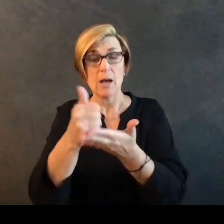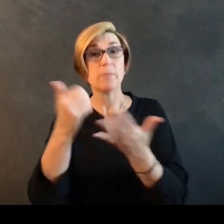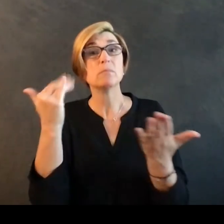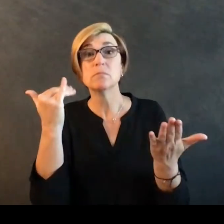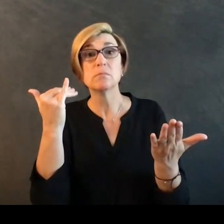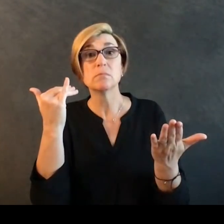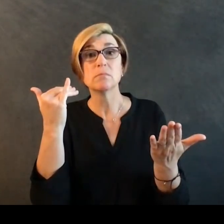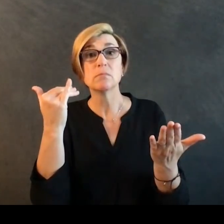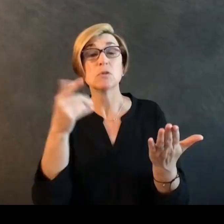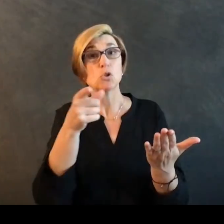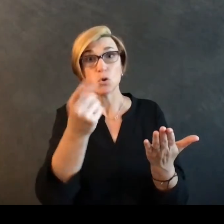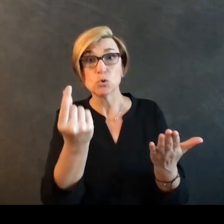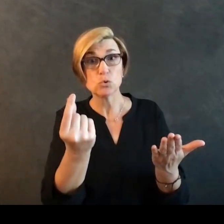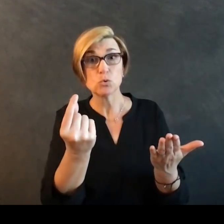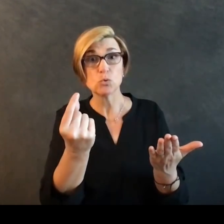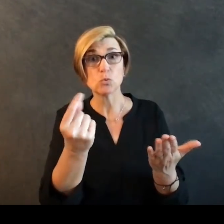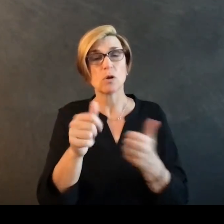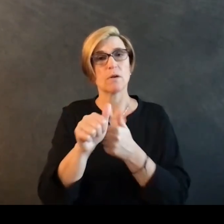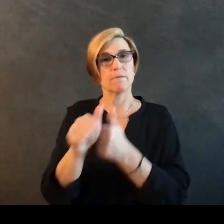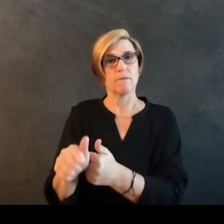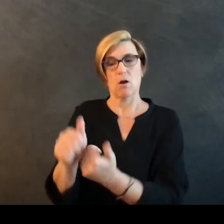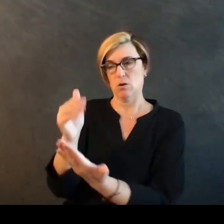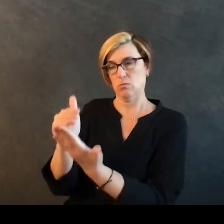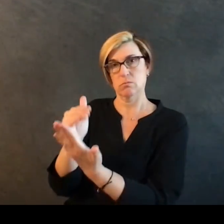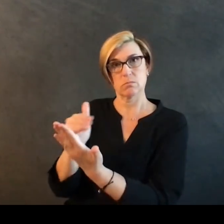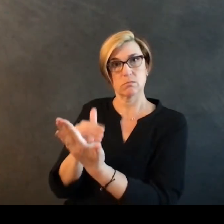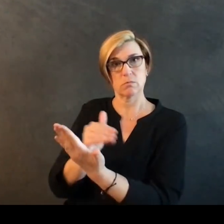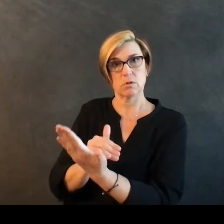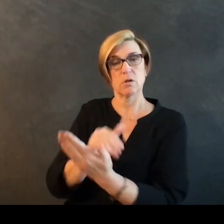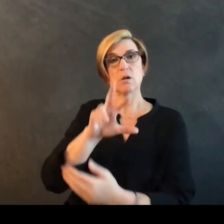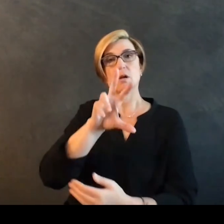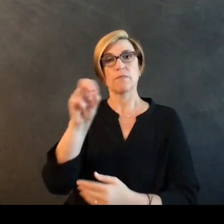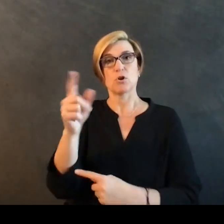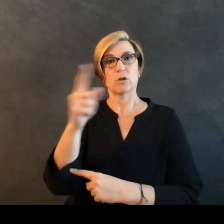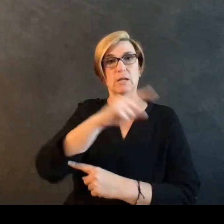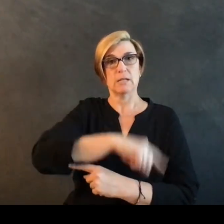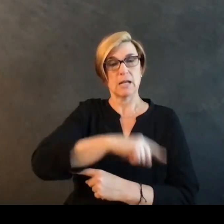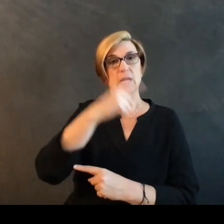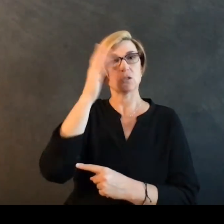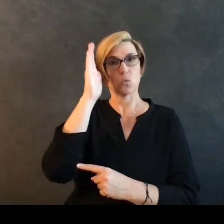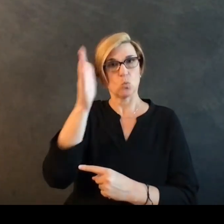the spread I mean we we want you to take to heart the president's Corona boilers